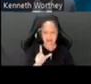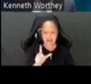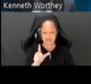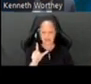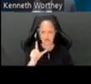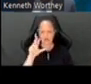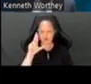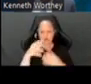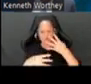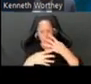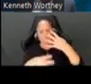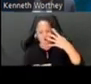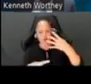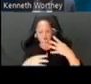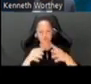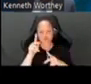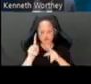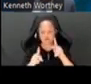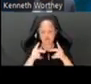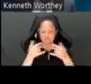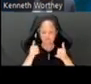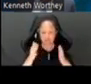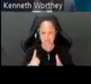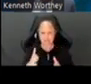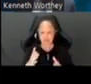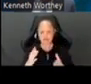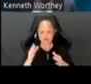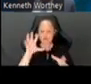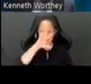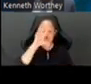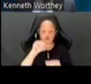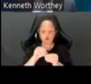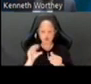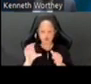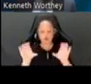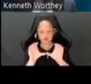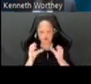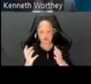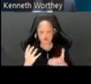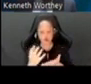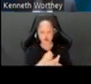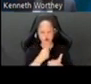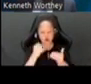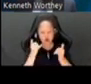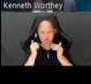at link players. You'll see the total certificates earned by your players, what game was last